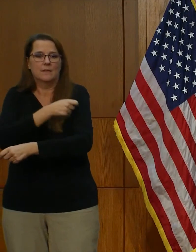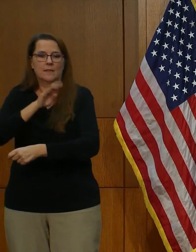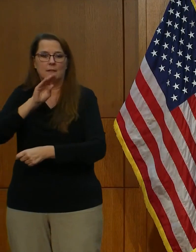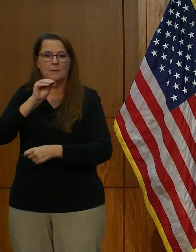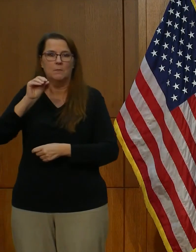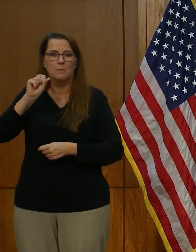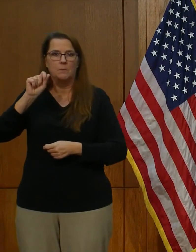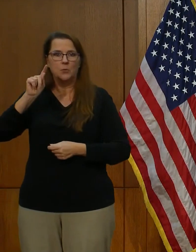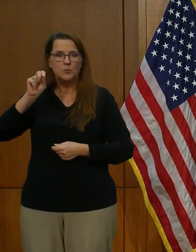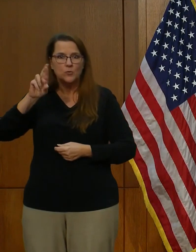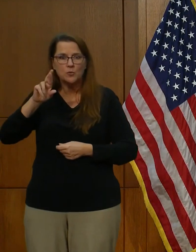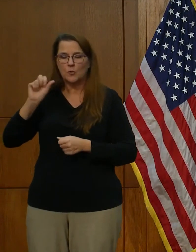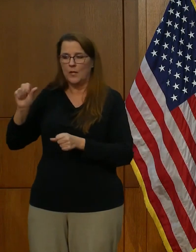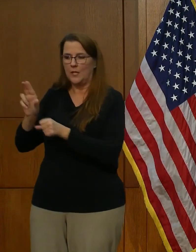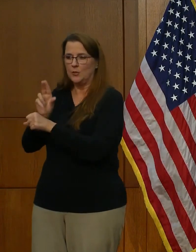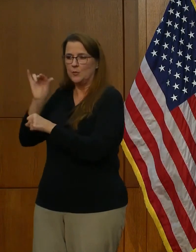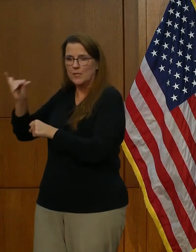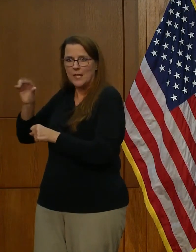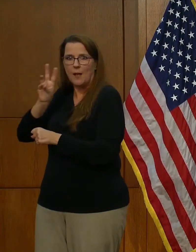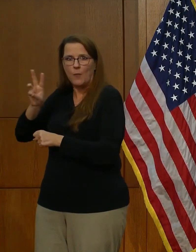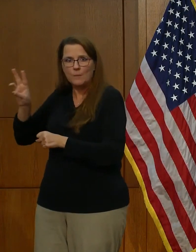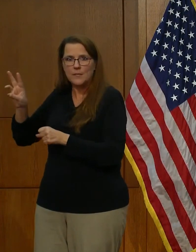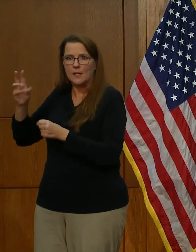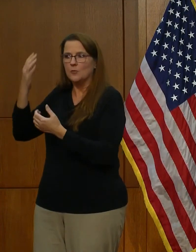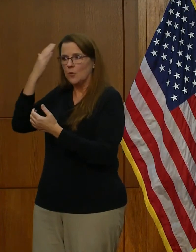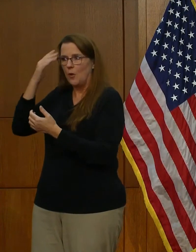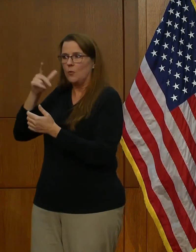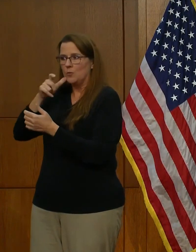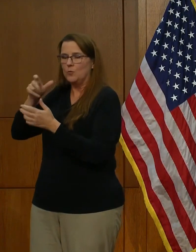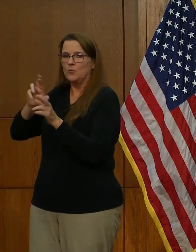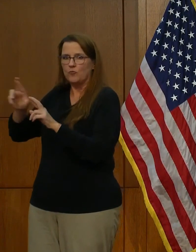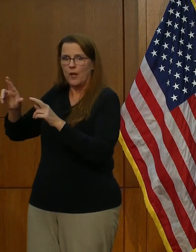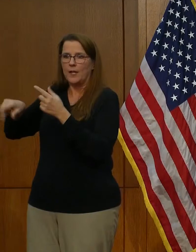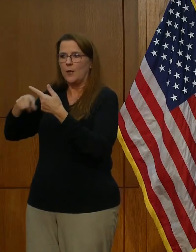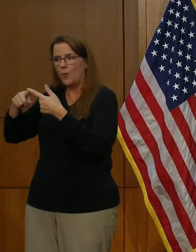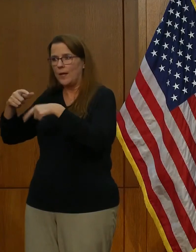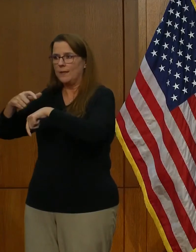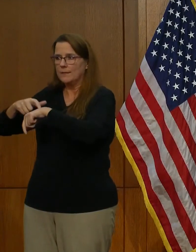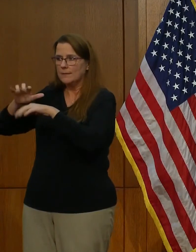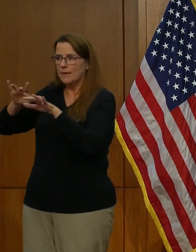AROUND THIS. WE WOULD HAVE THAT DATABASE TO TAP INTO SO. WE